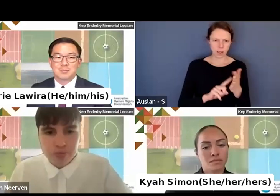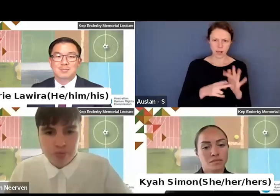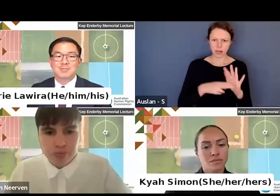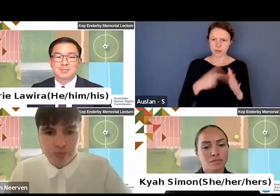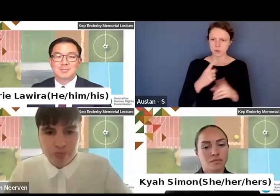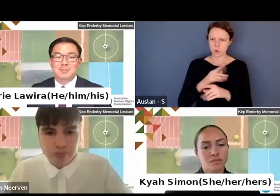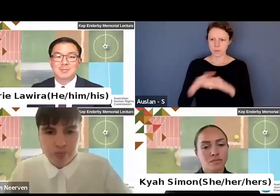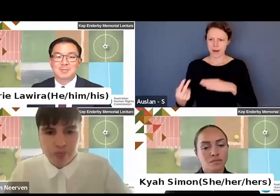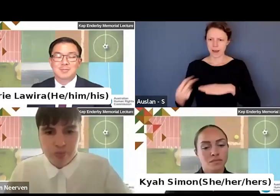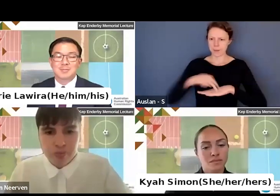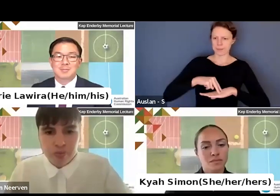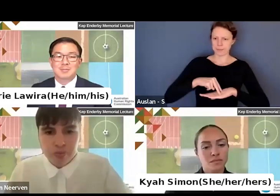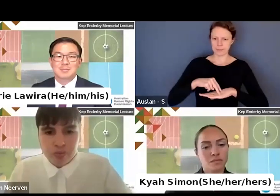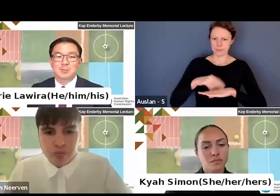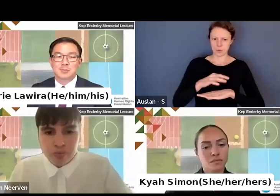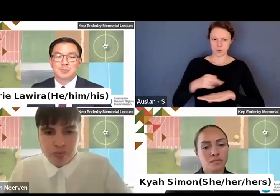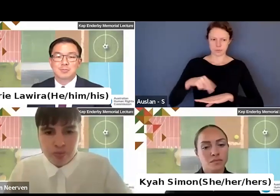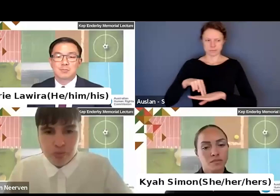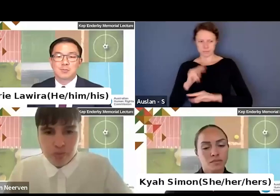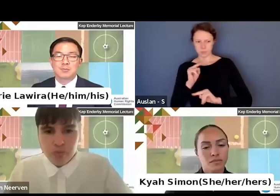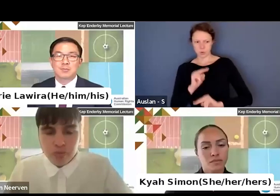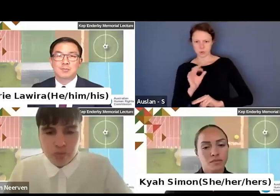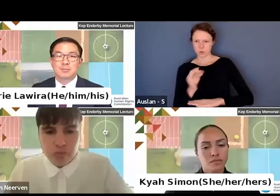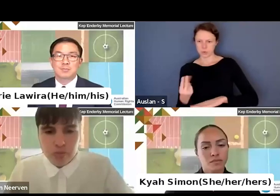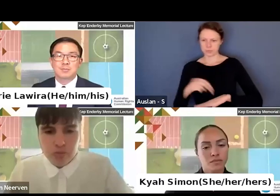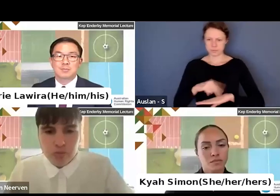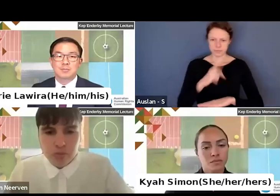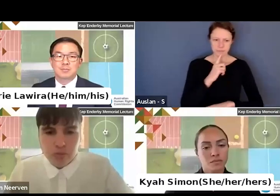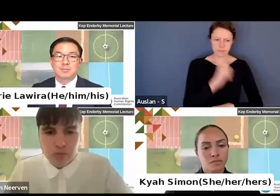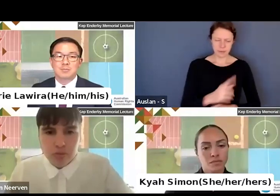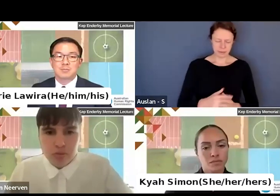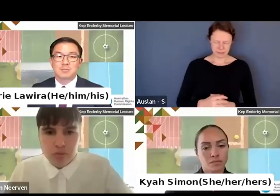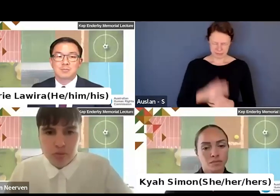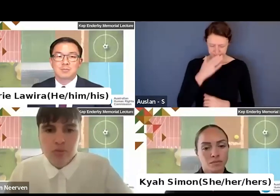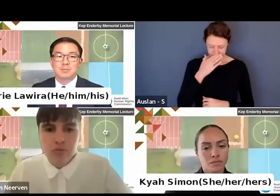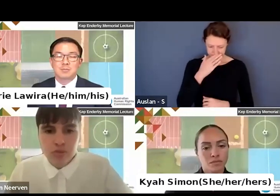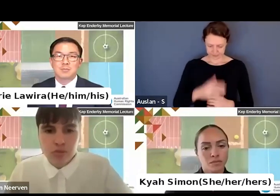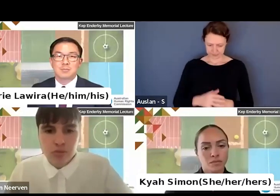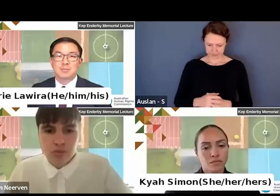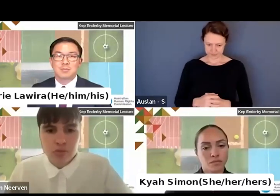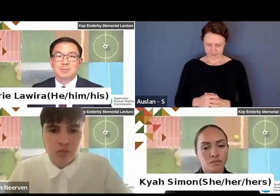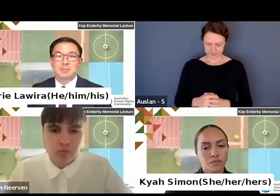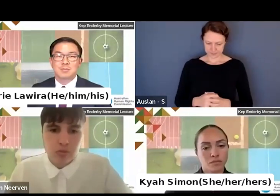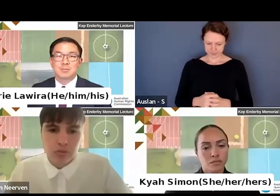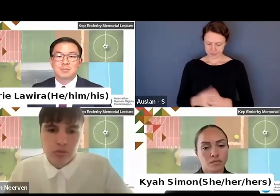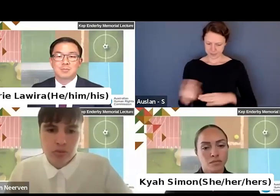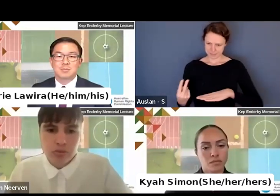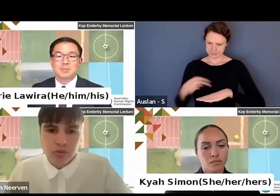with Ellen, that being an upstander is actually really, really important as well.